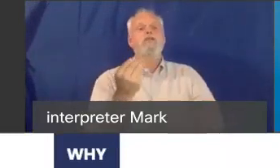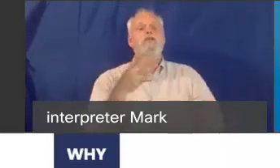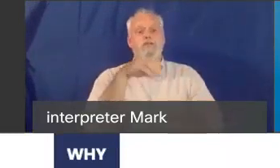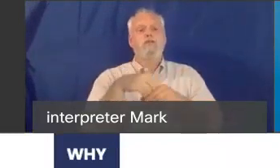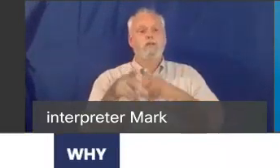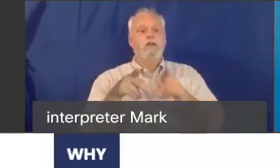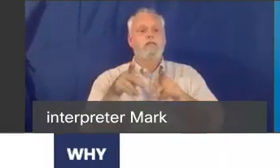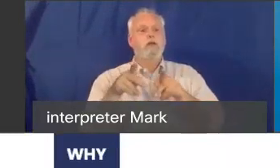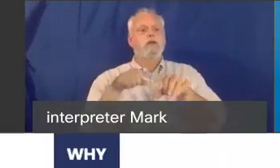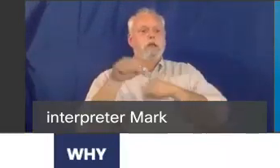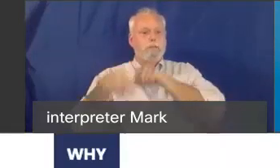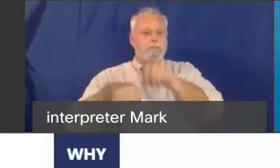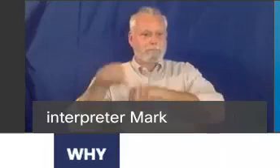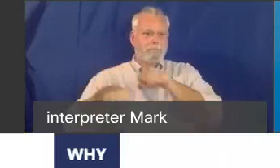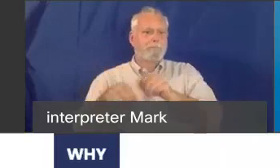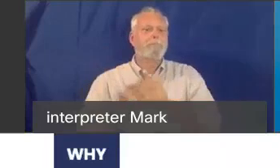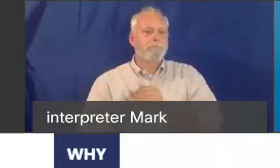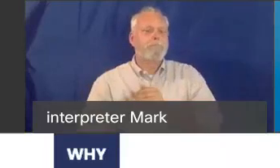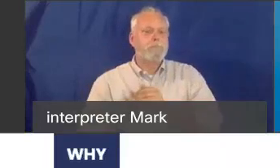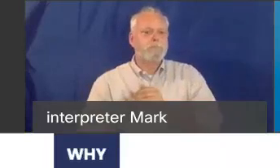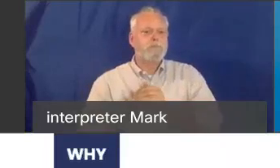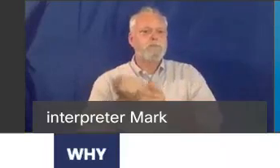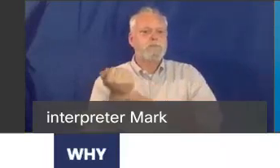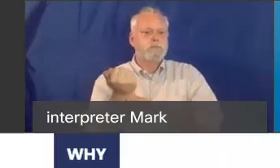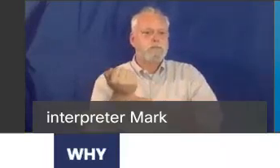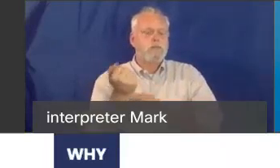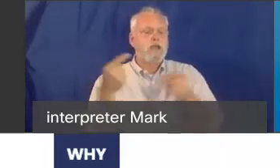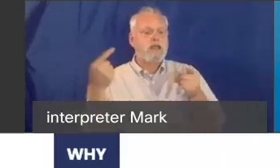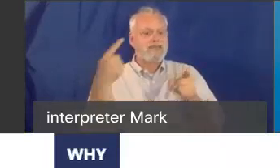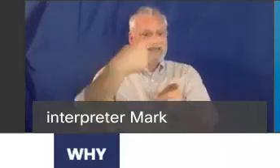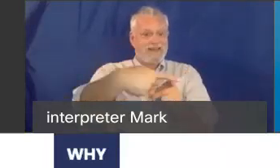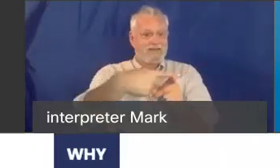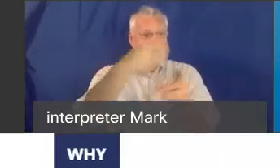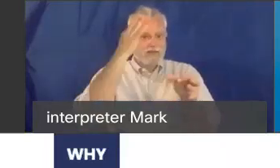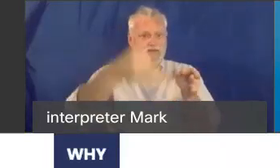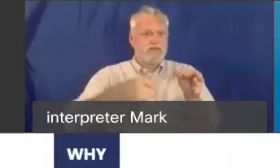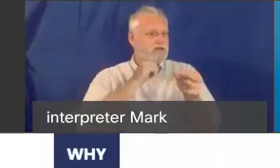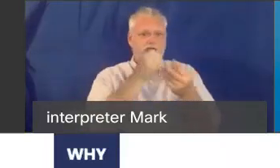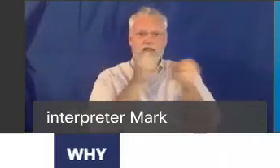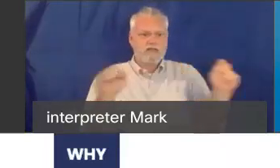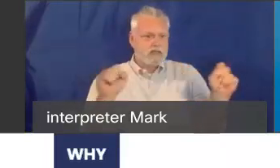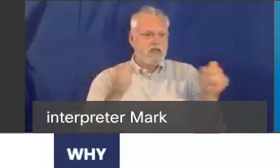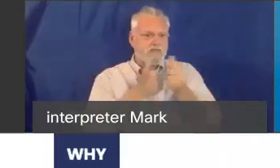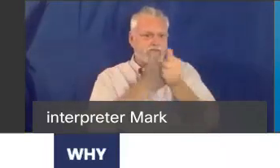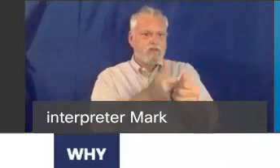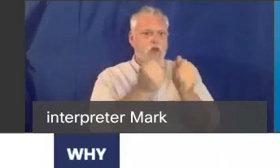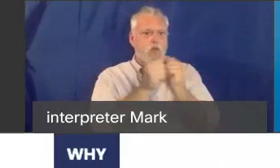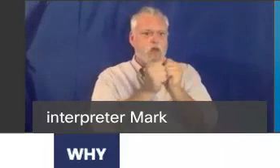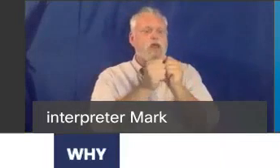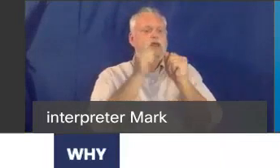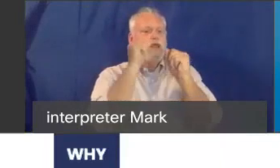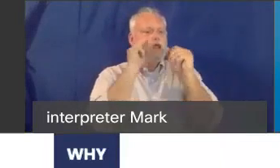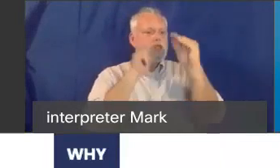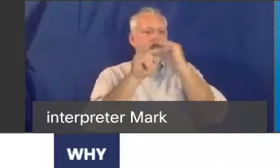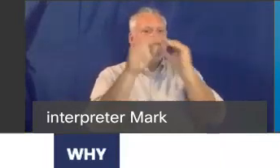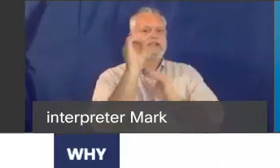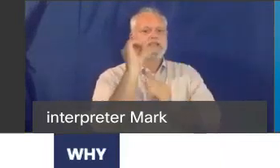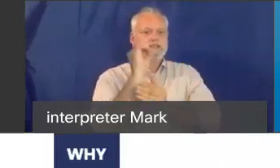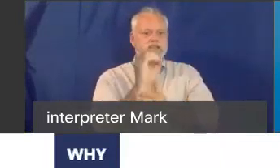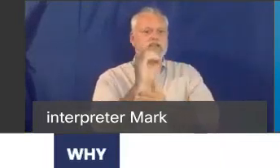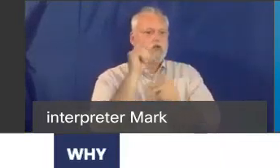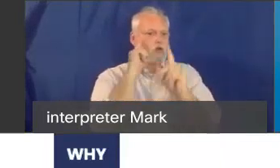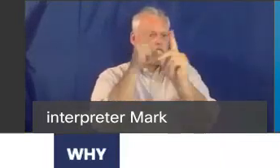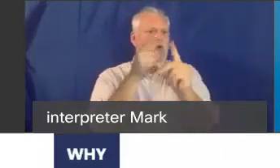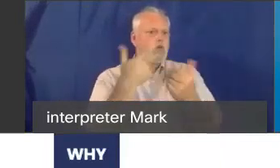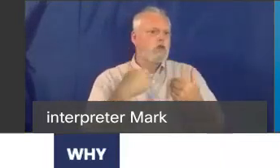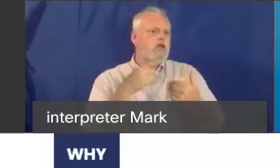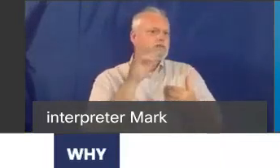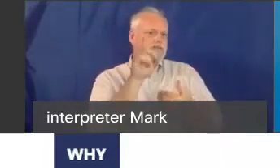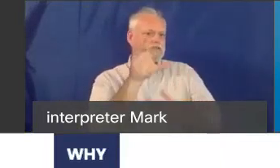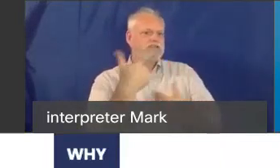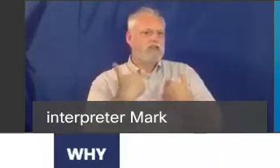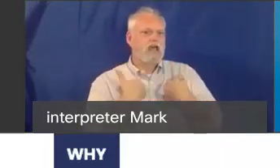There are several intersections that have been determined to be unsafe in accordance with the vision 0T goals that the city that DC hold and by re,